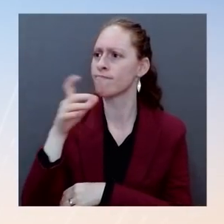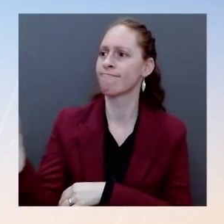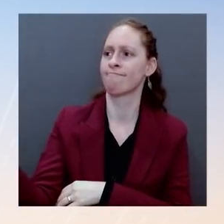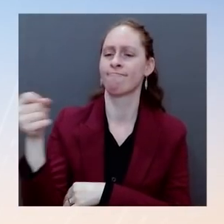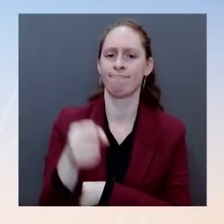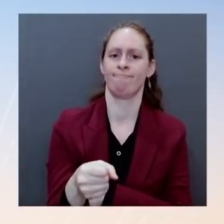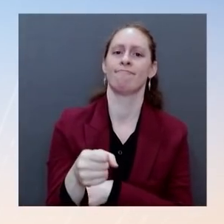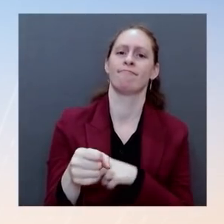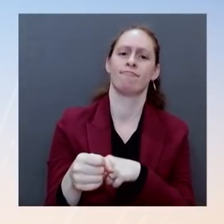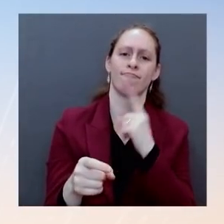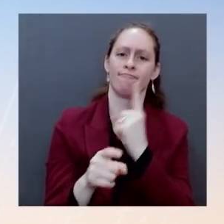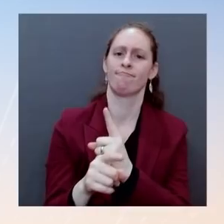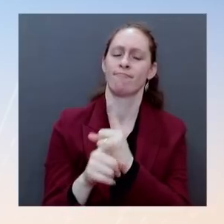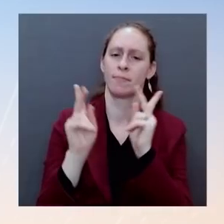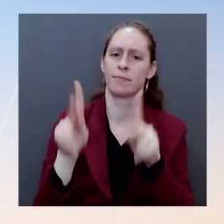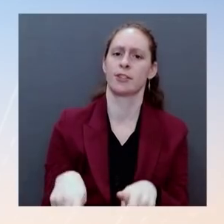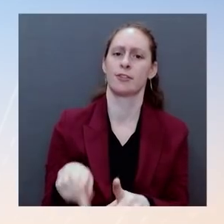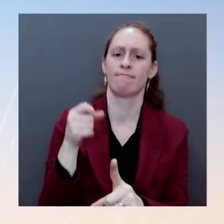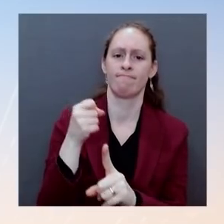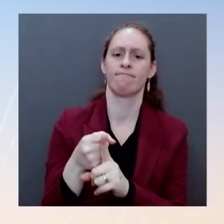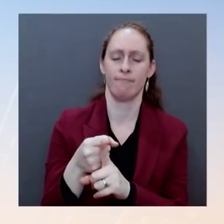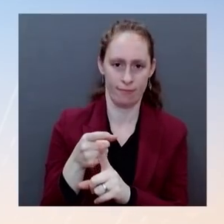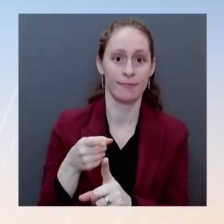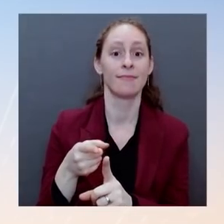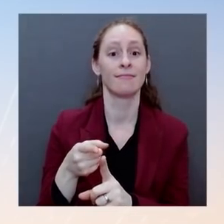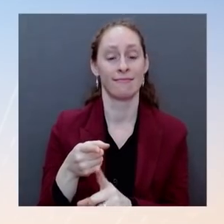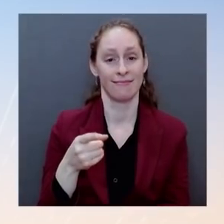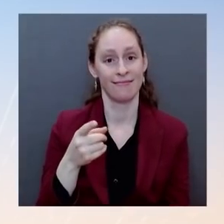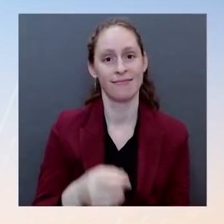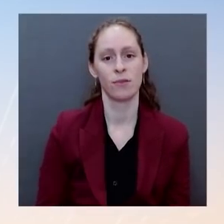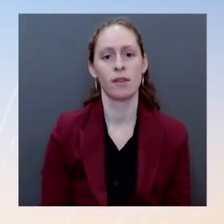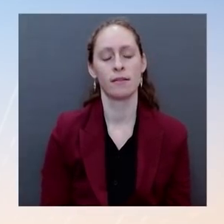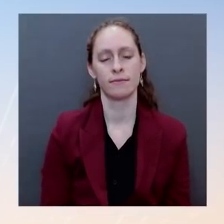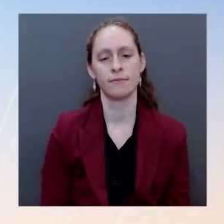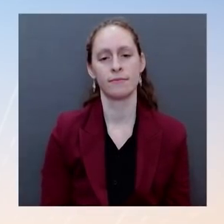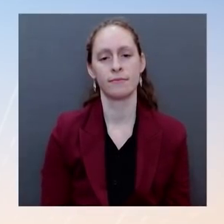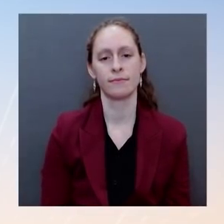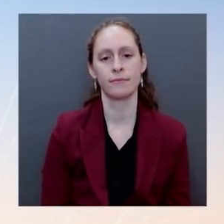that would help the central bank -- which the President is now banking on to help fight inflation --